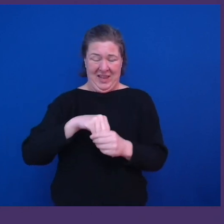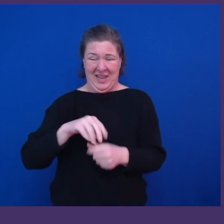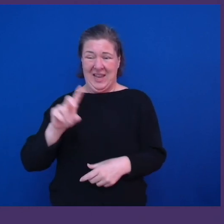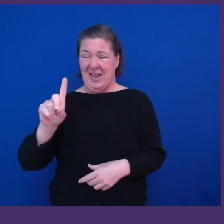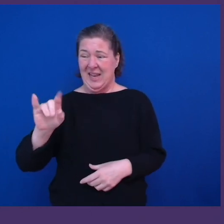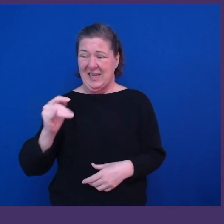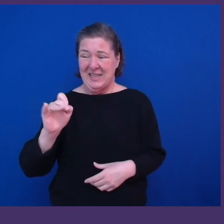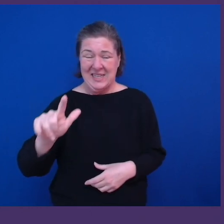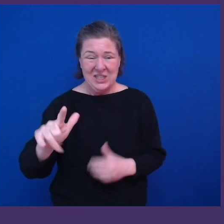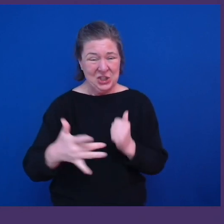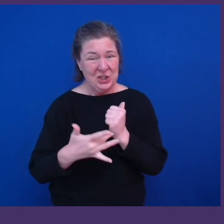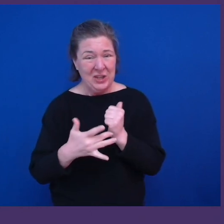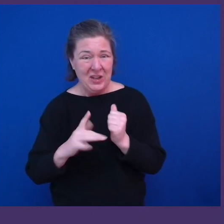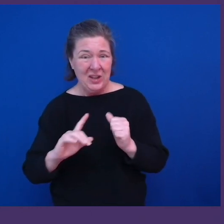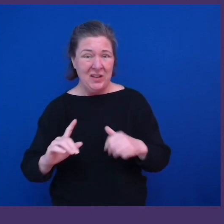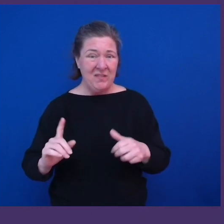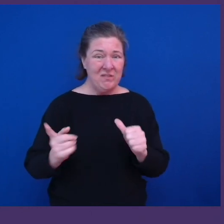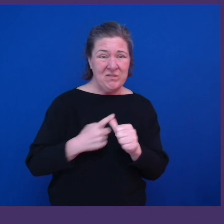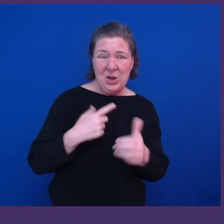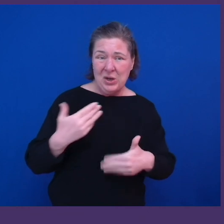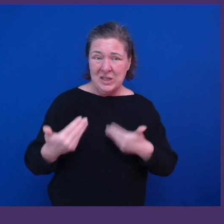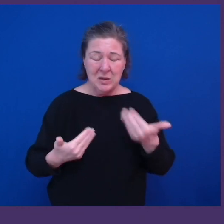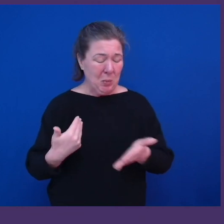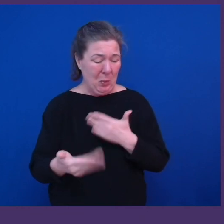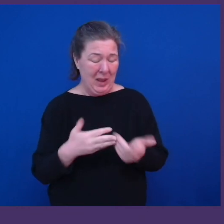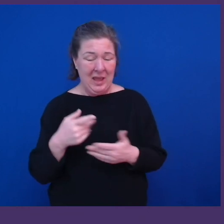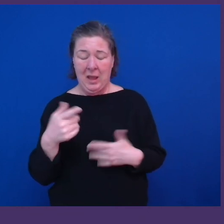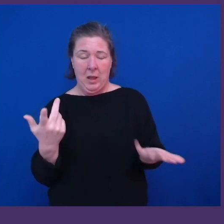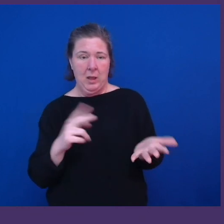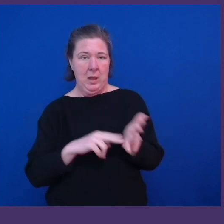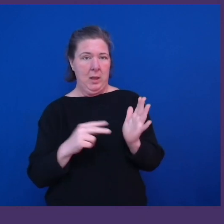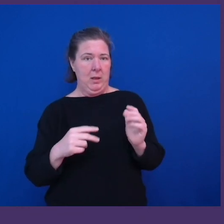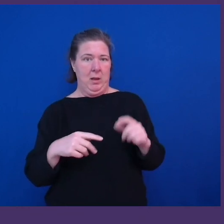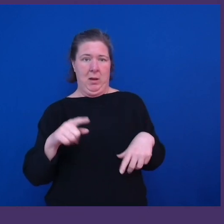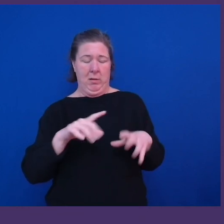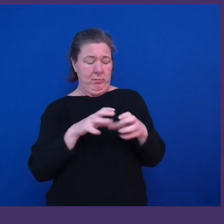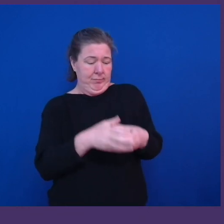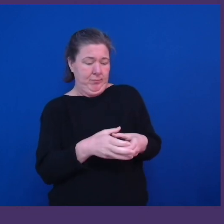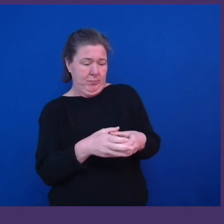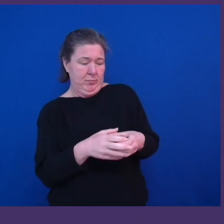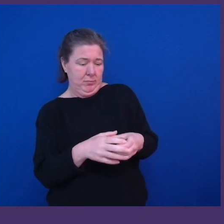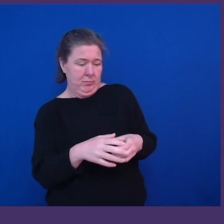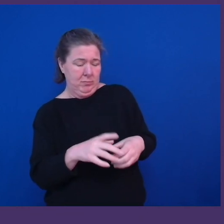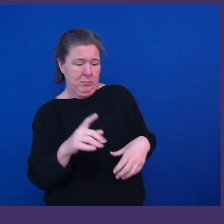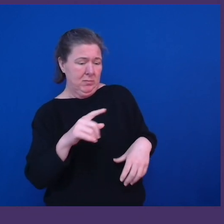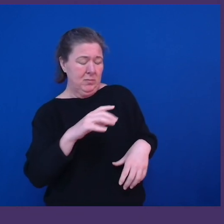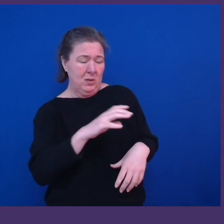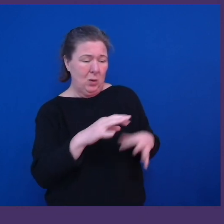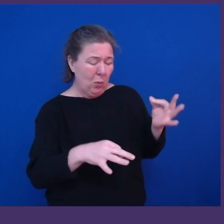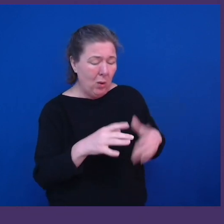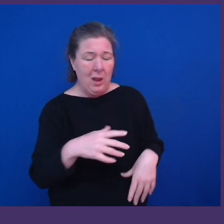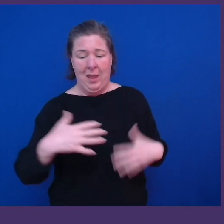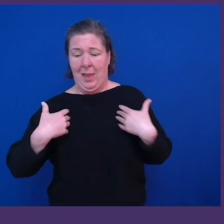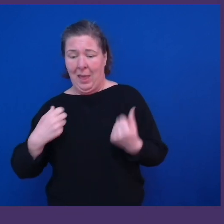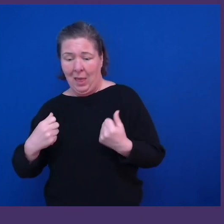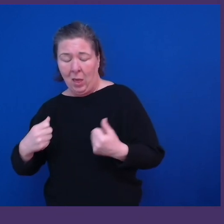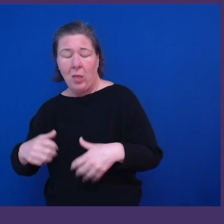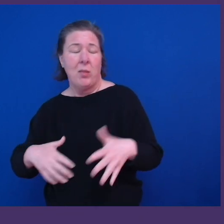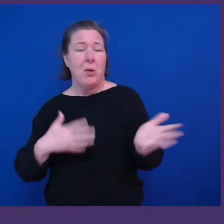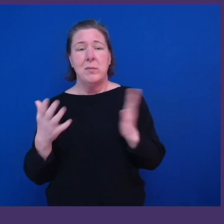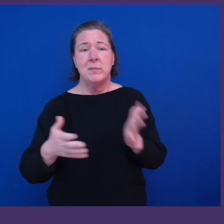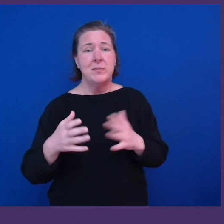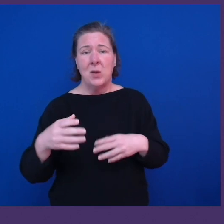whether you are a municipality or a health clinic or a vendor,